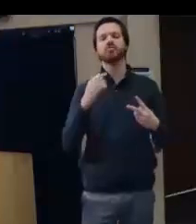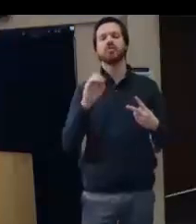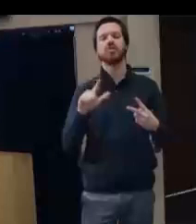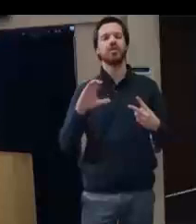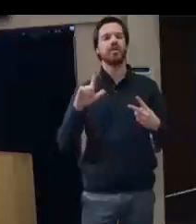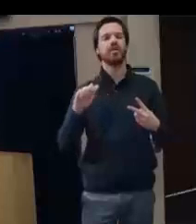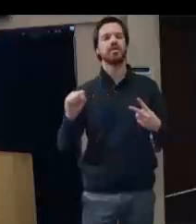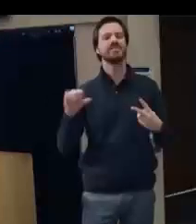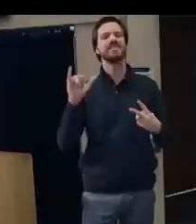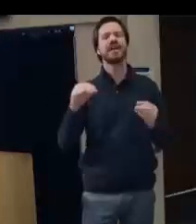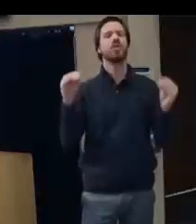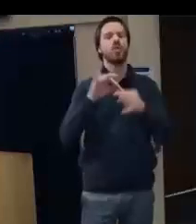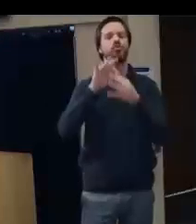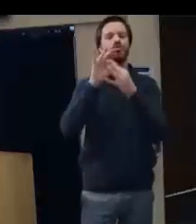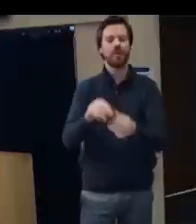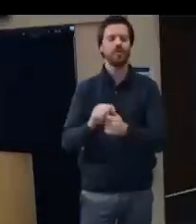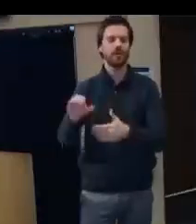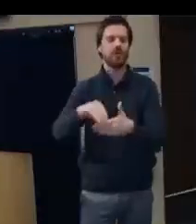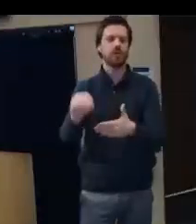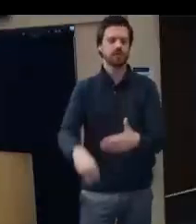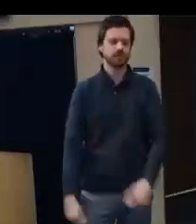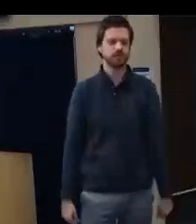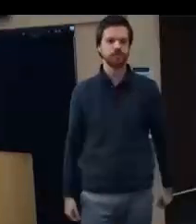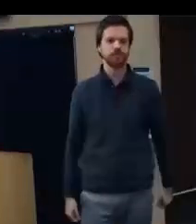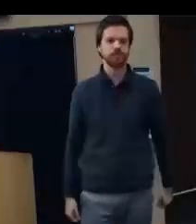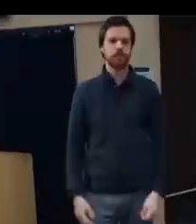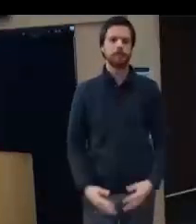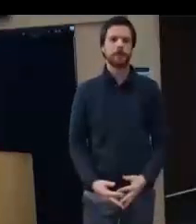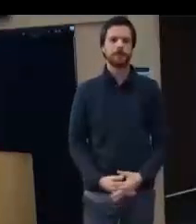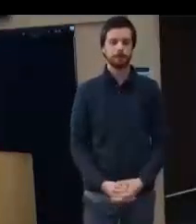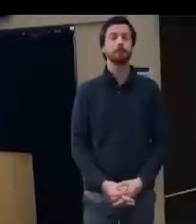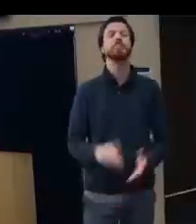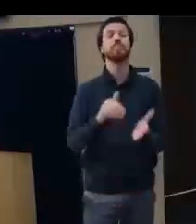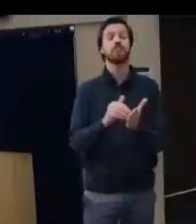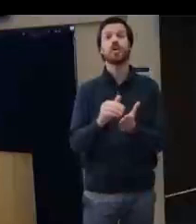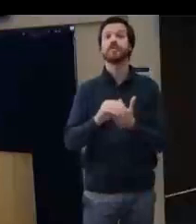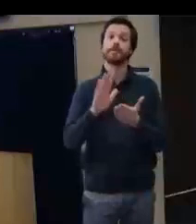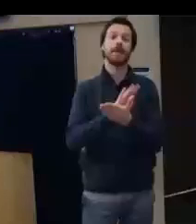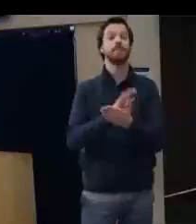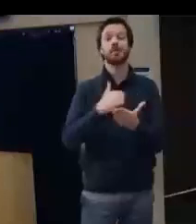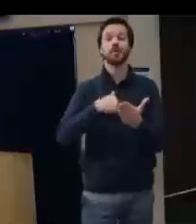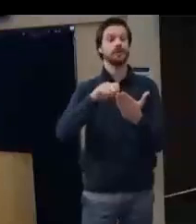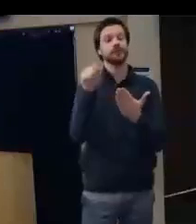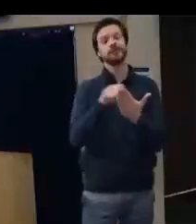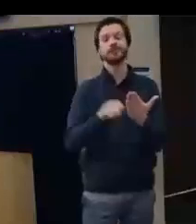little more relevance for their outcomes we often begin our papers saying something like this due